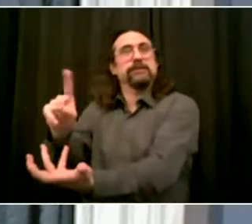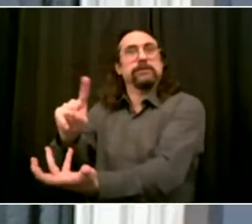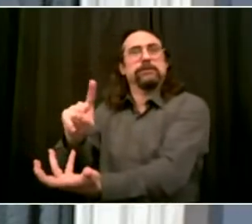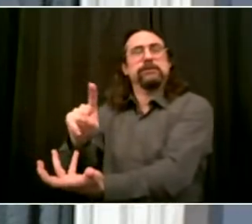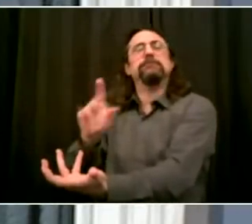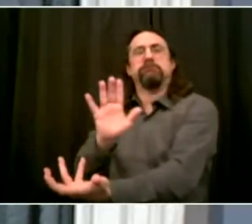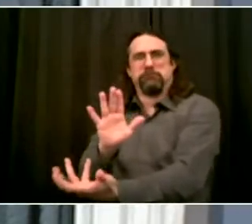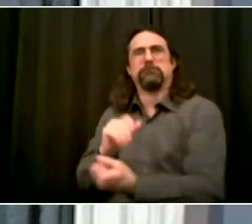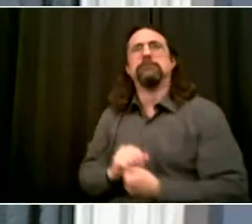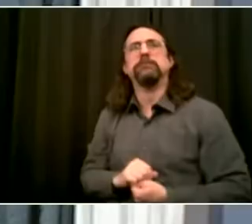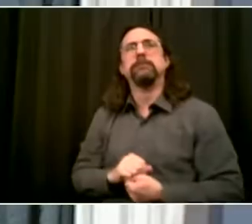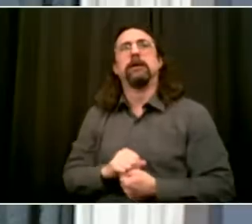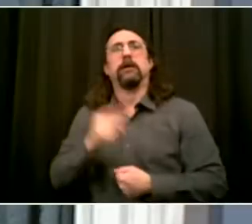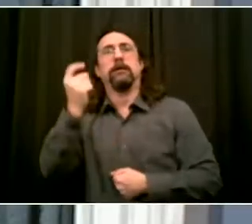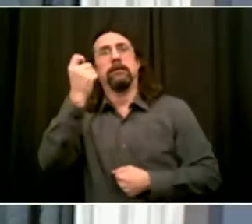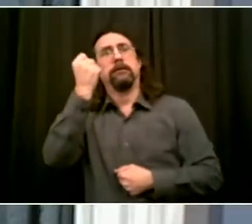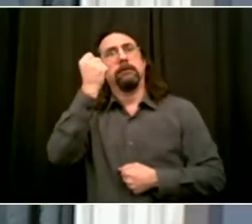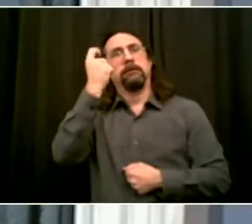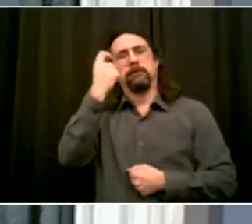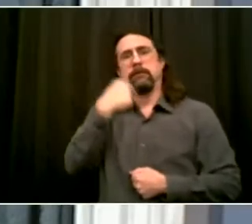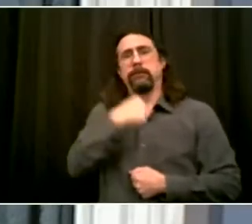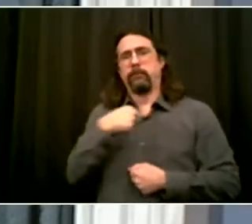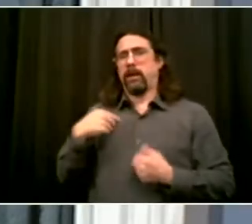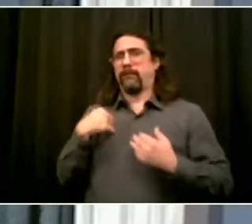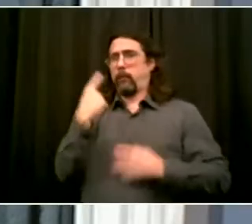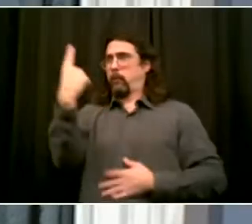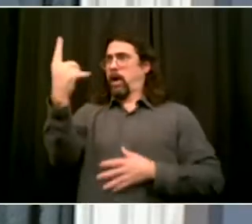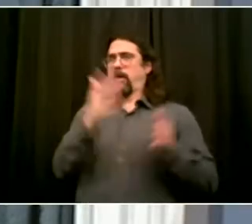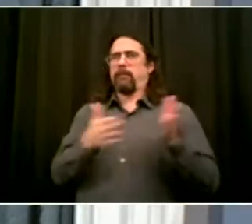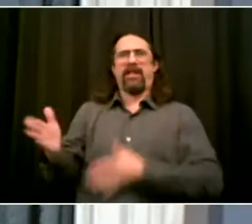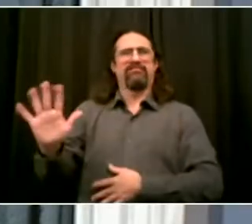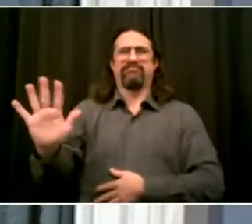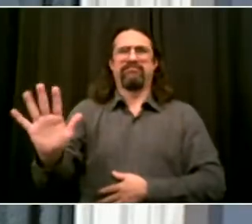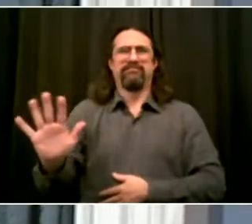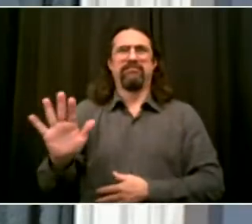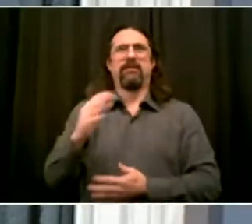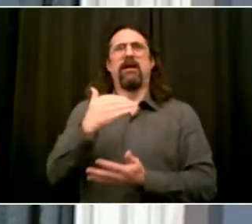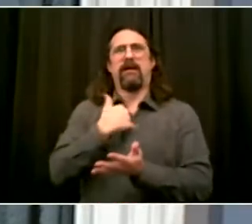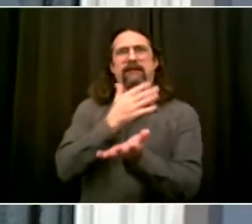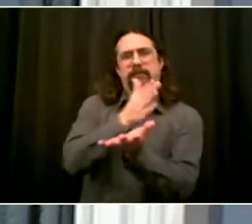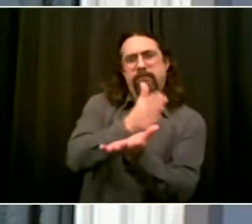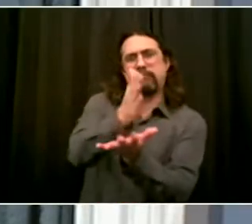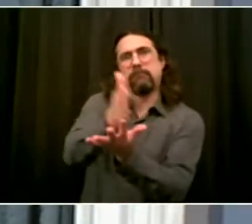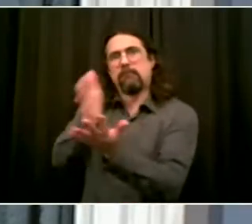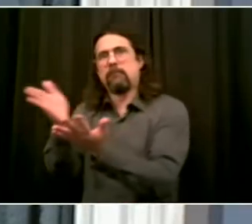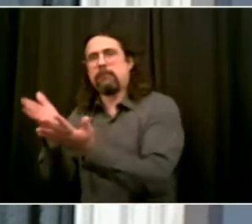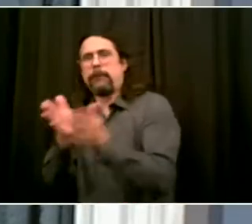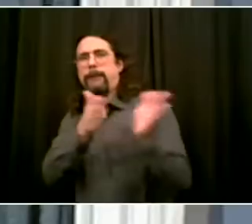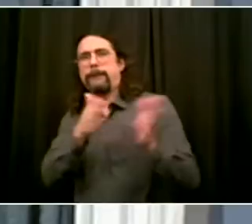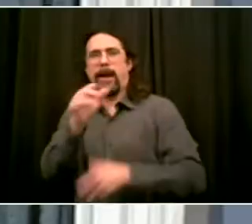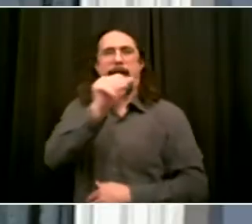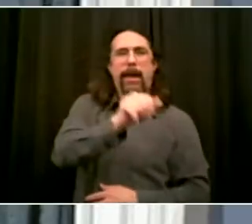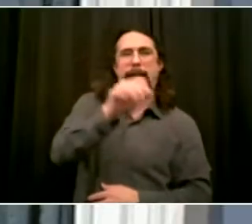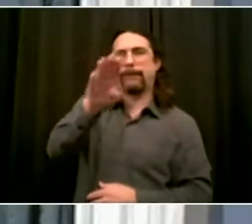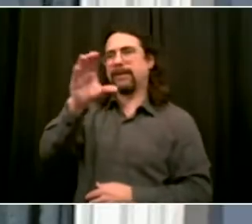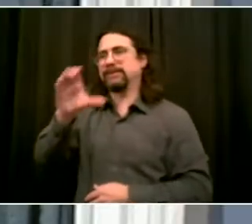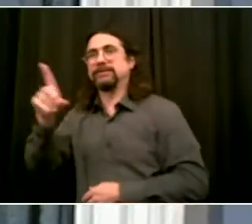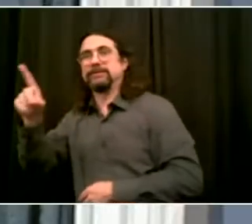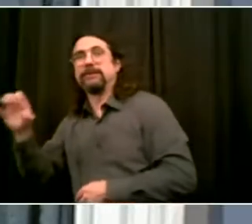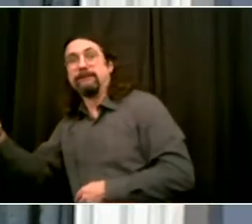CONTINGENCIES, I SHOULD BE UP FRFR ONTAABOUT, WITH RESPECT TOTO PRIORITIZATION